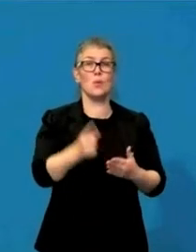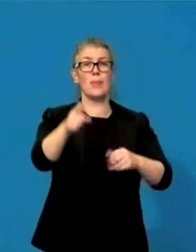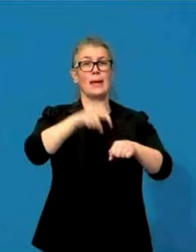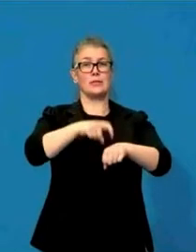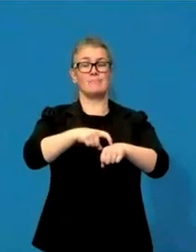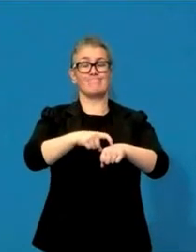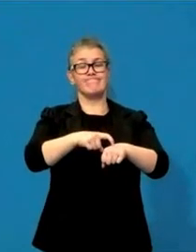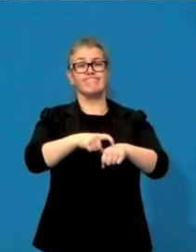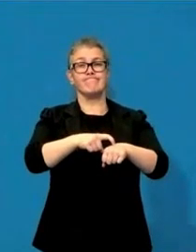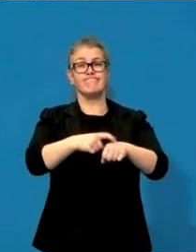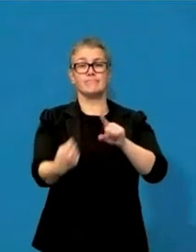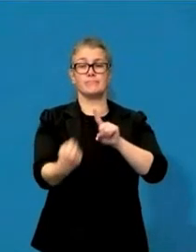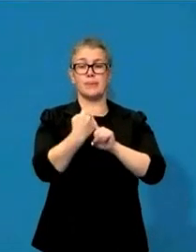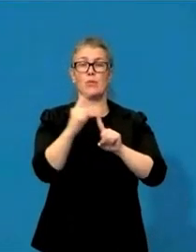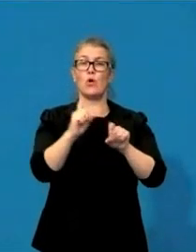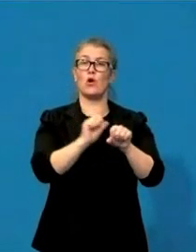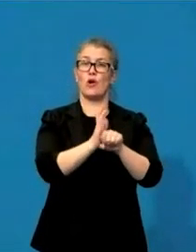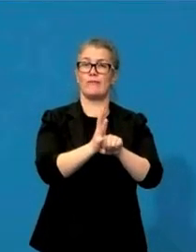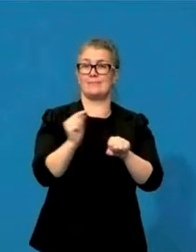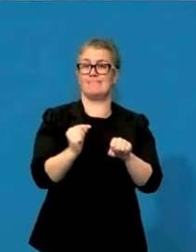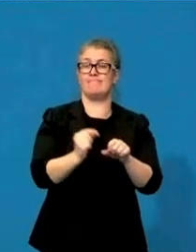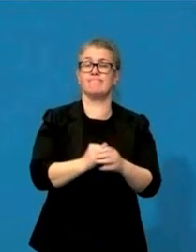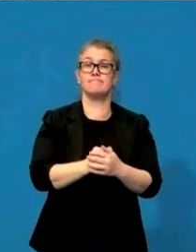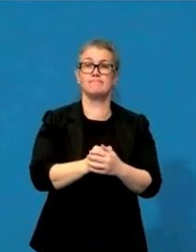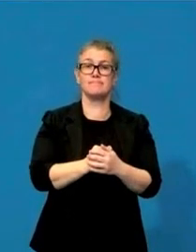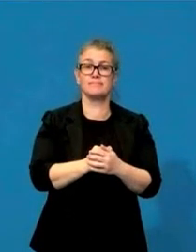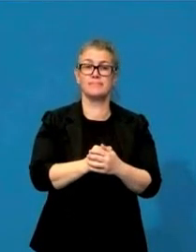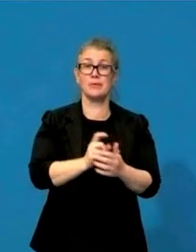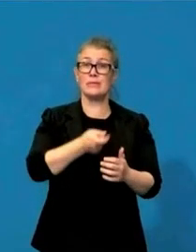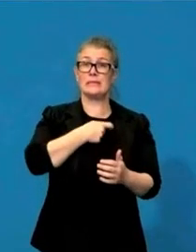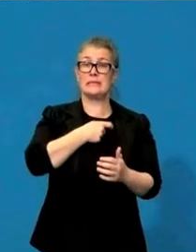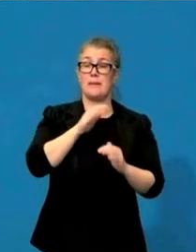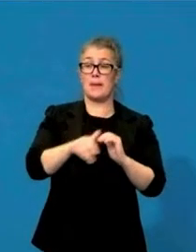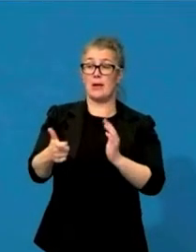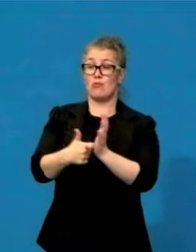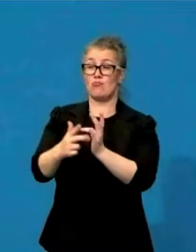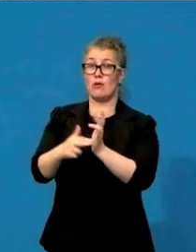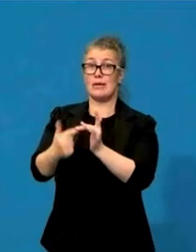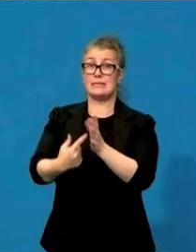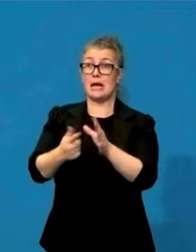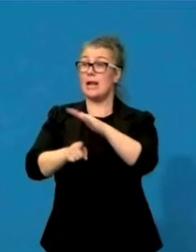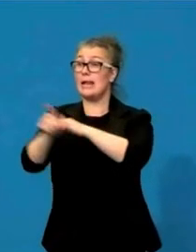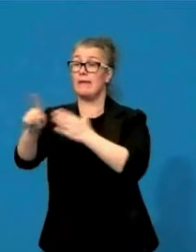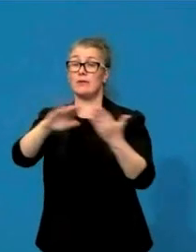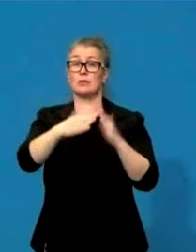So, we were a bit scared on Ronita leaving the community, leaving Fitzroy, because COVID